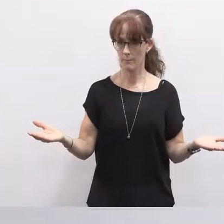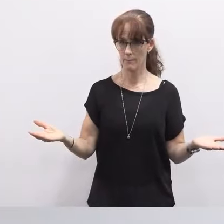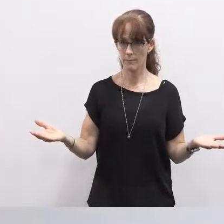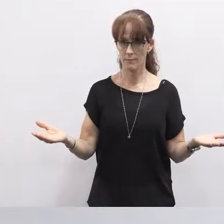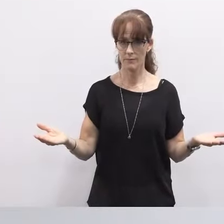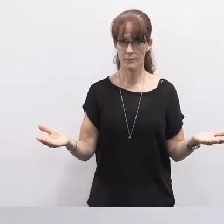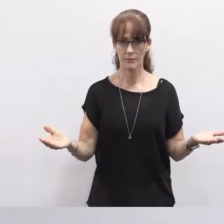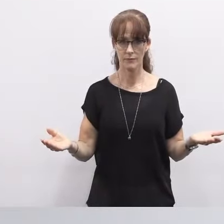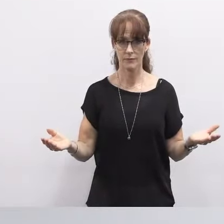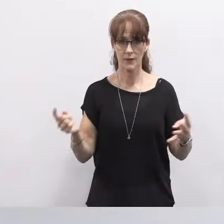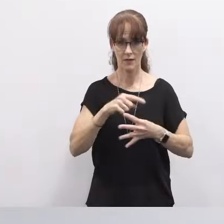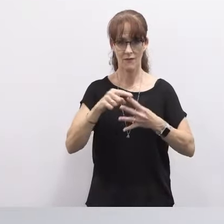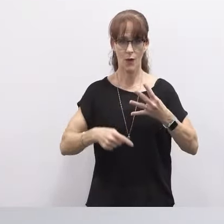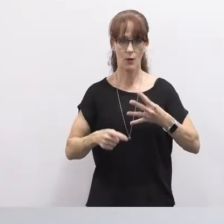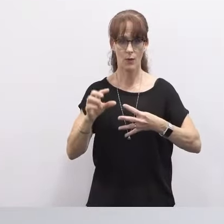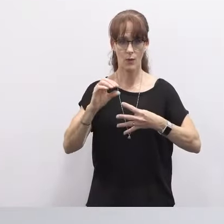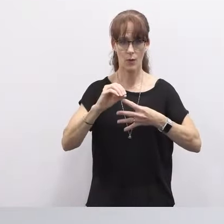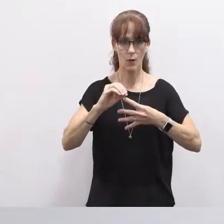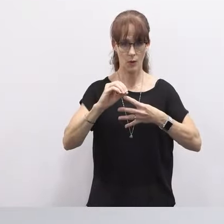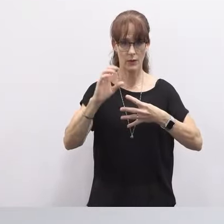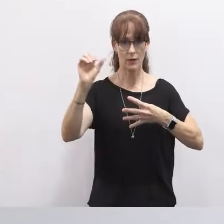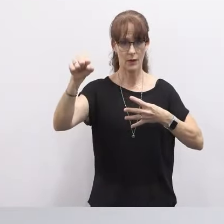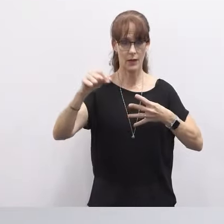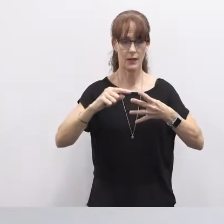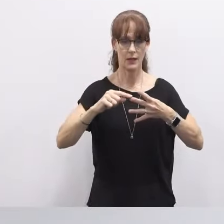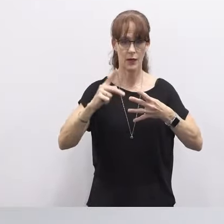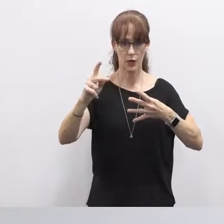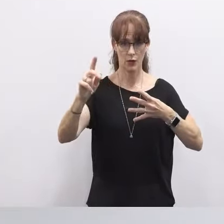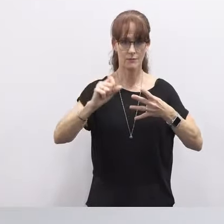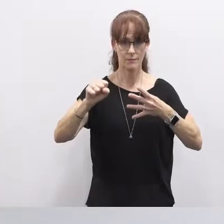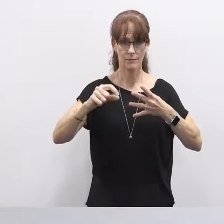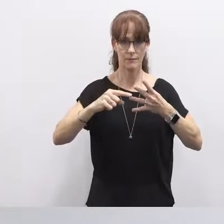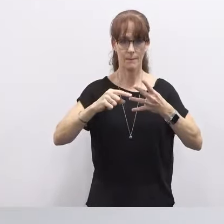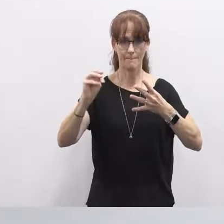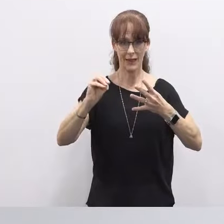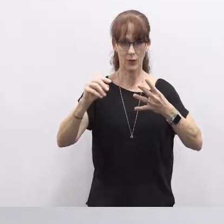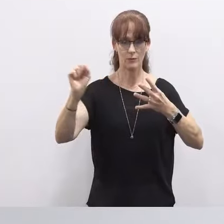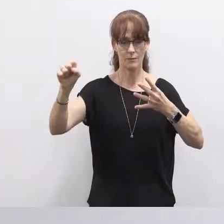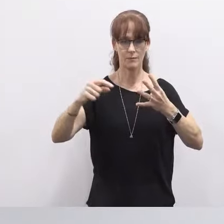I'll call for vote. Mr. Otto. Aye. Ms. Kerr. - Aye. Mr. Miller. Aye.